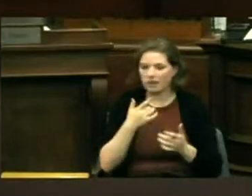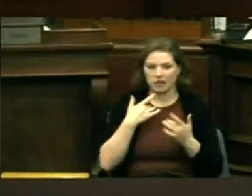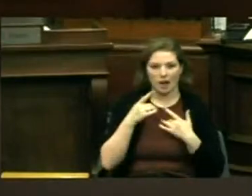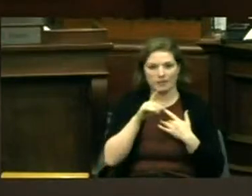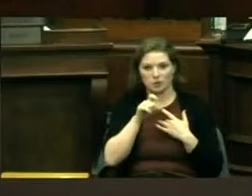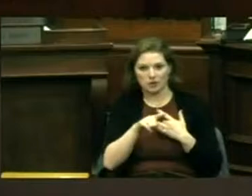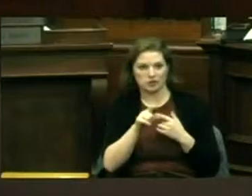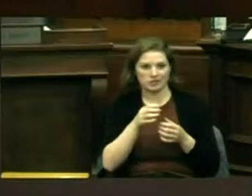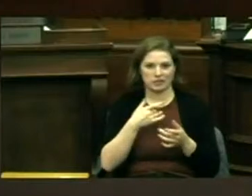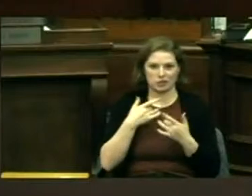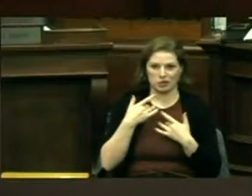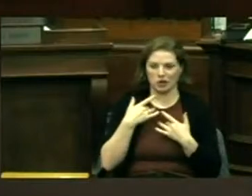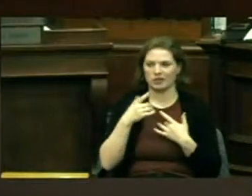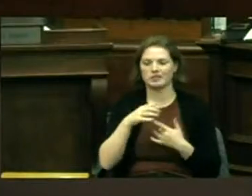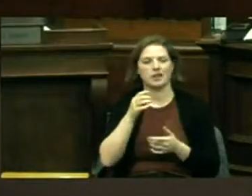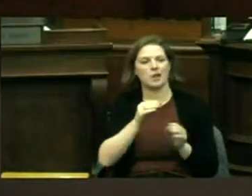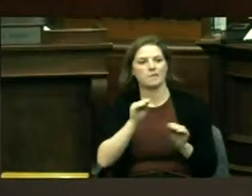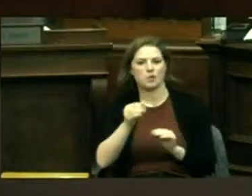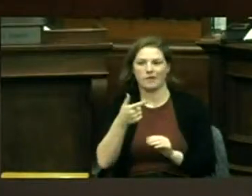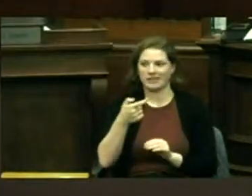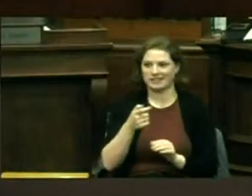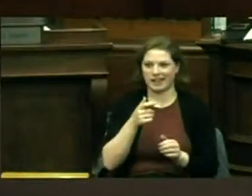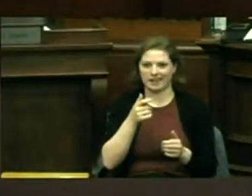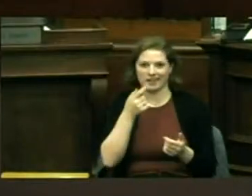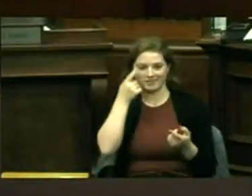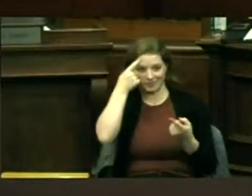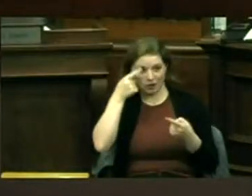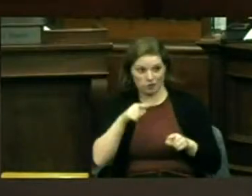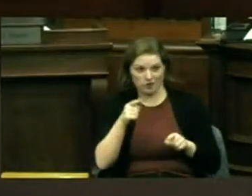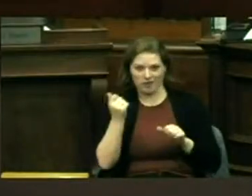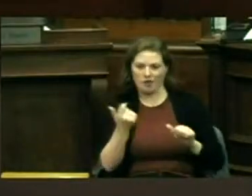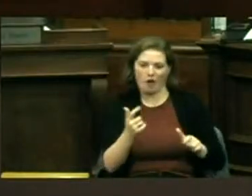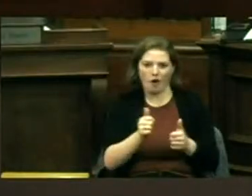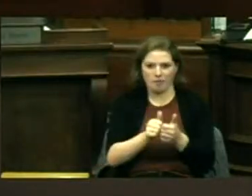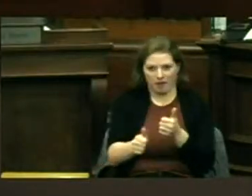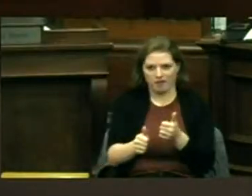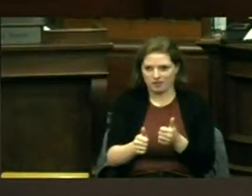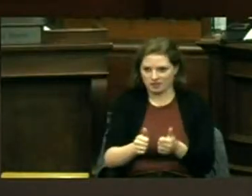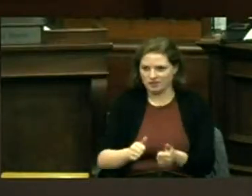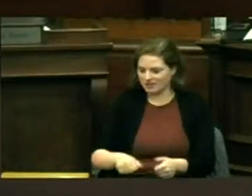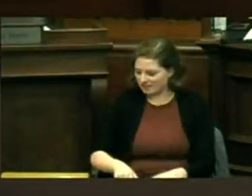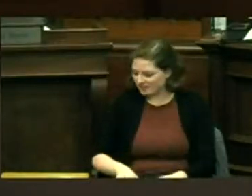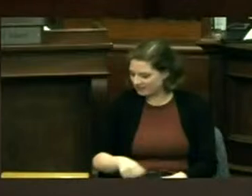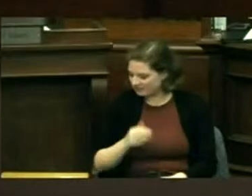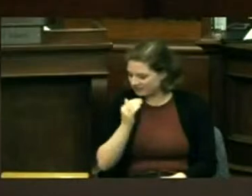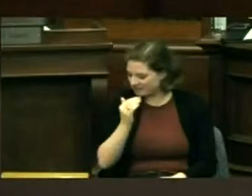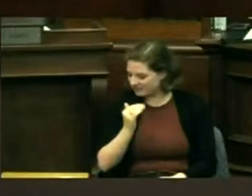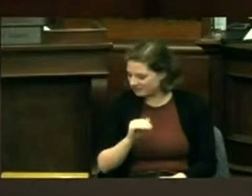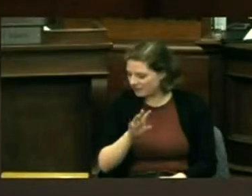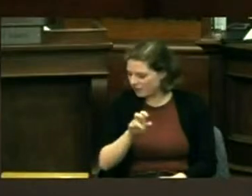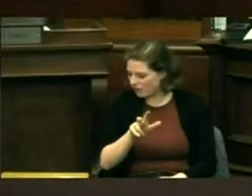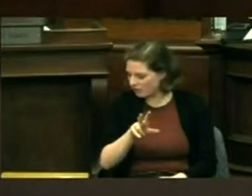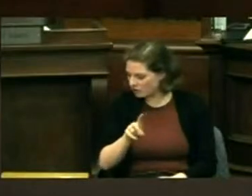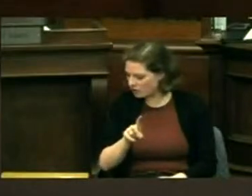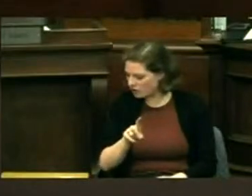Lead service line replacement project. Any questions, comments or concerns? Move it. Second.